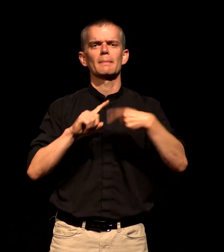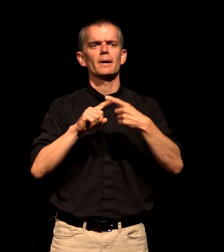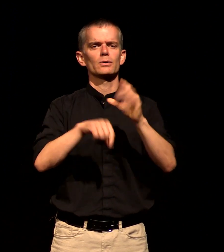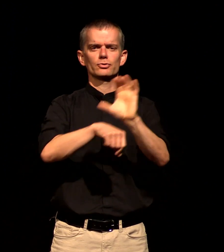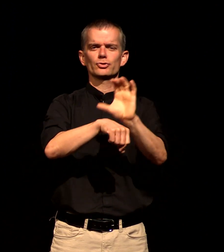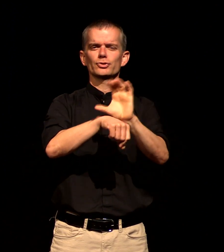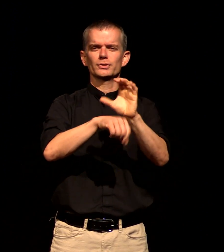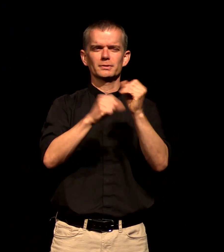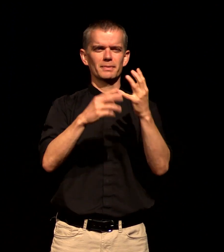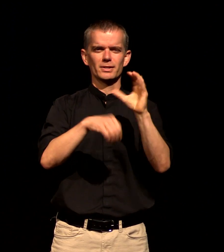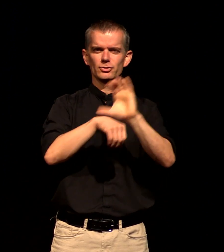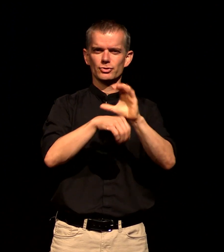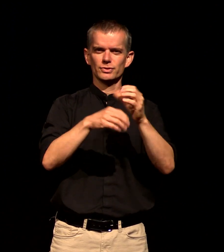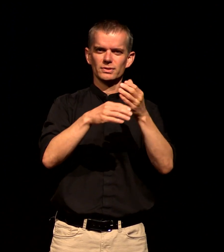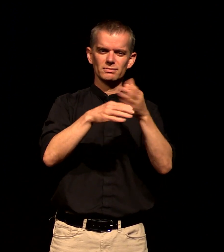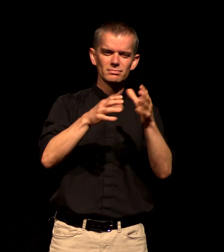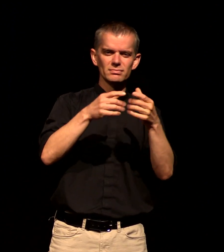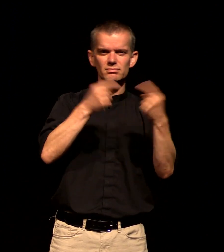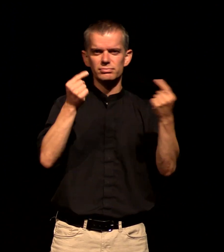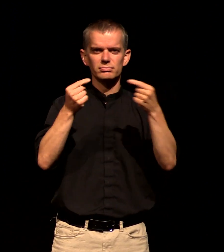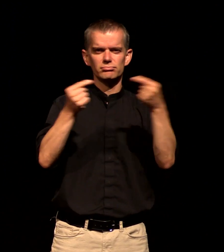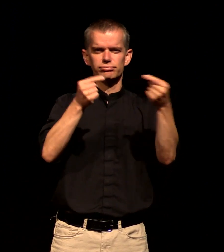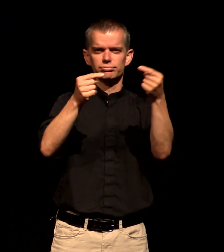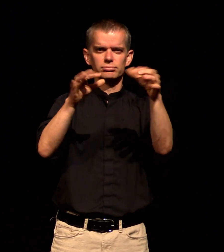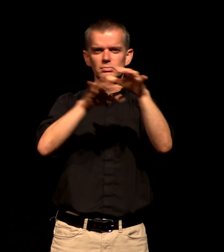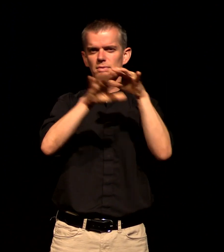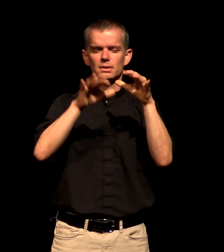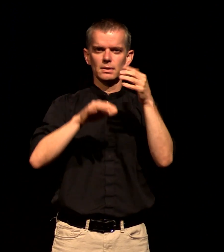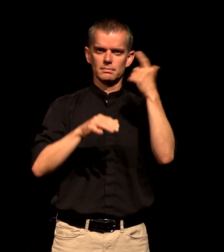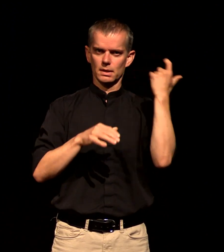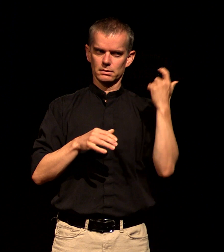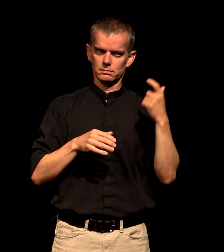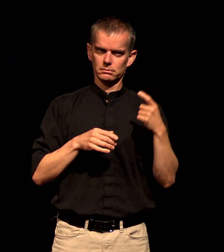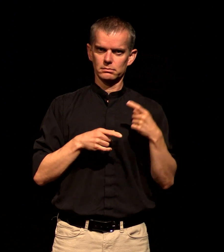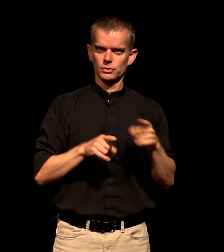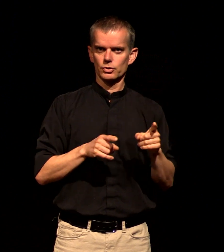experienced with the fracturing of some relationships, some